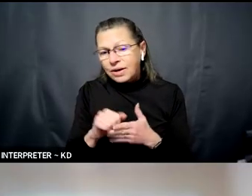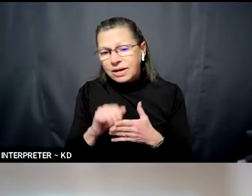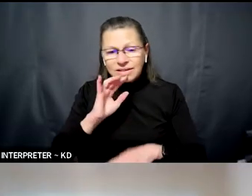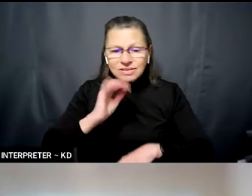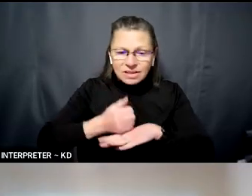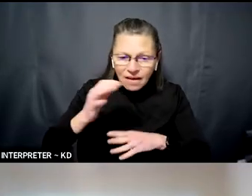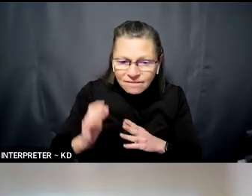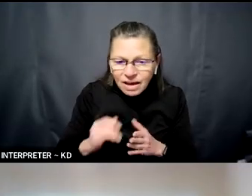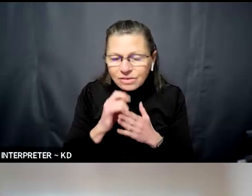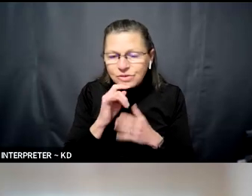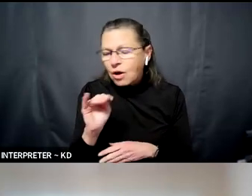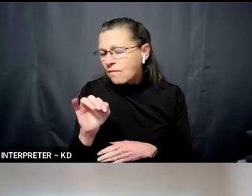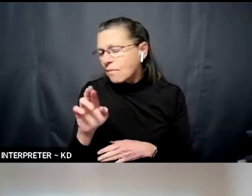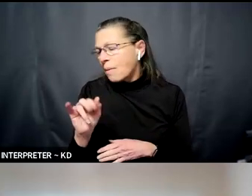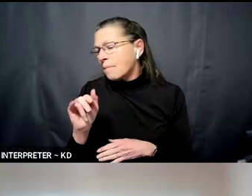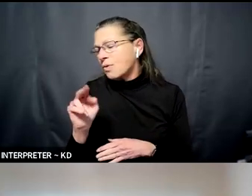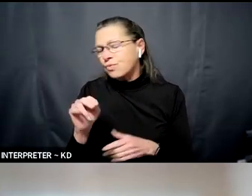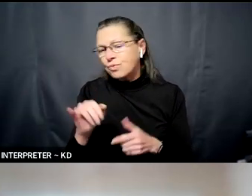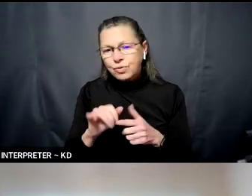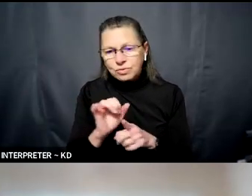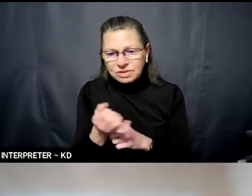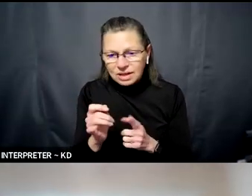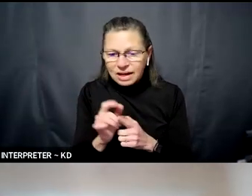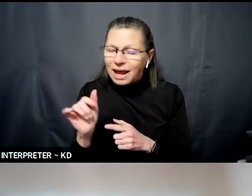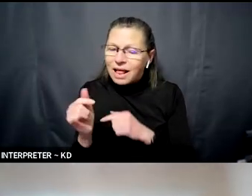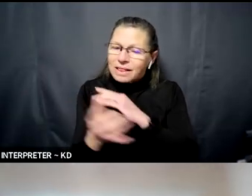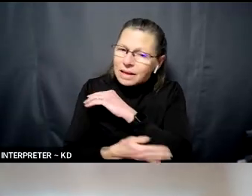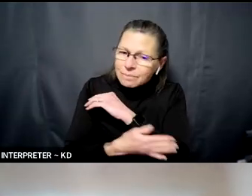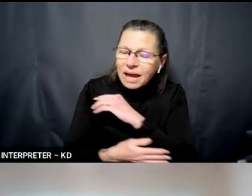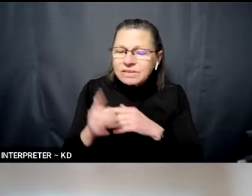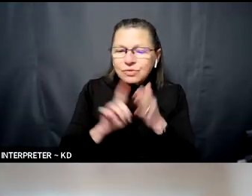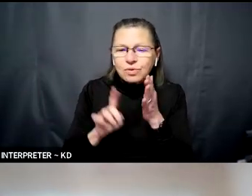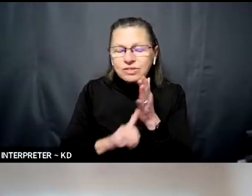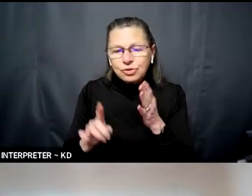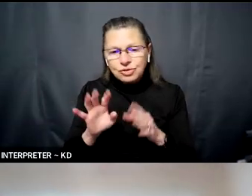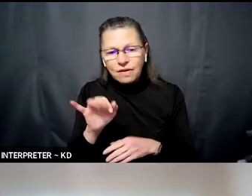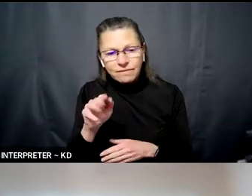a Los Angeles-based public health and social policy research firm. Dr. Celious is a public